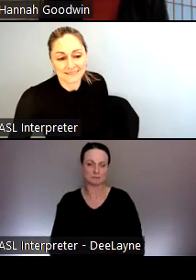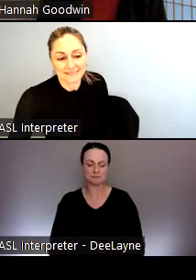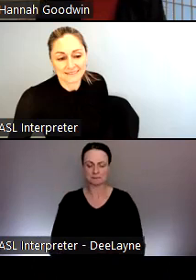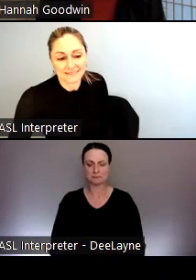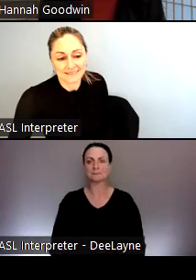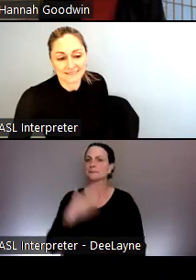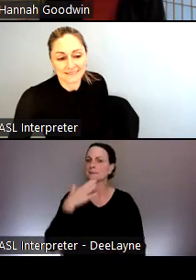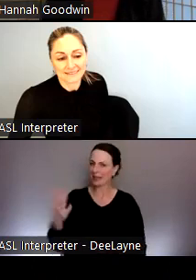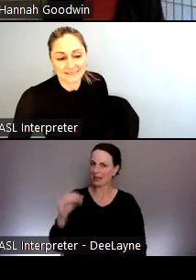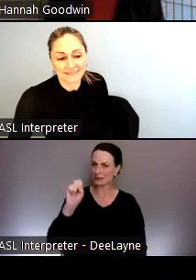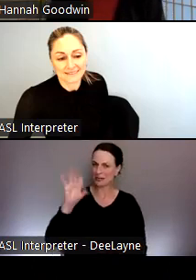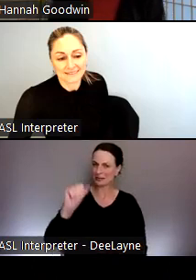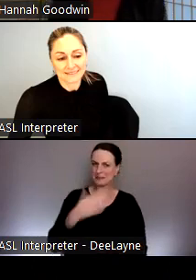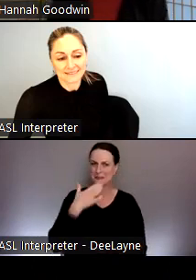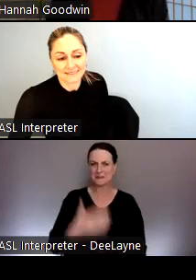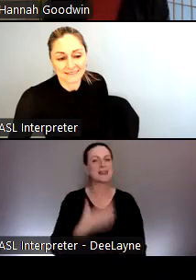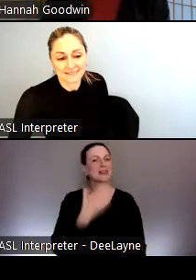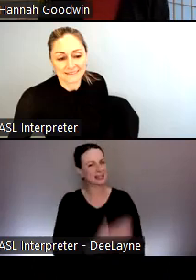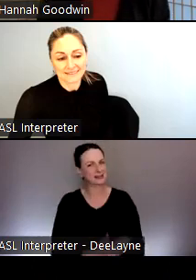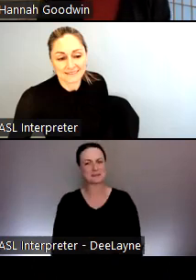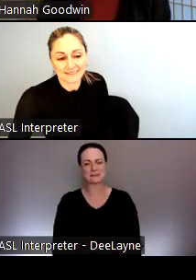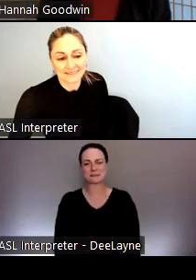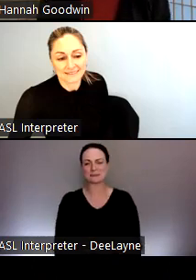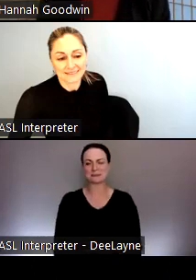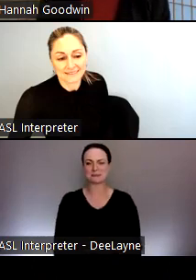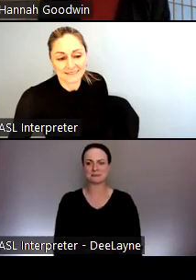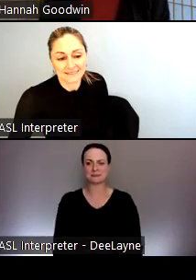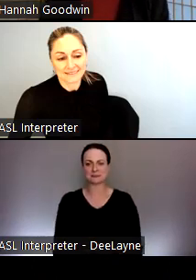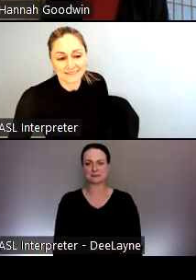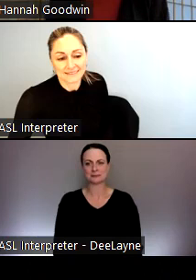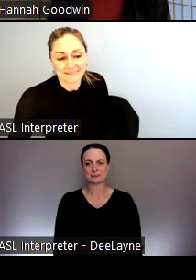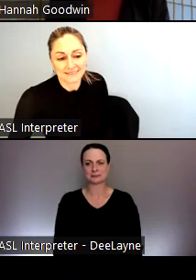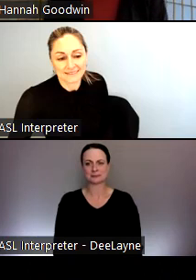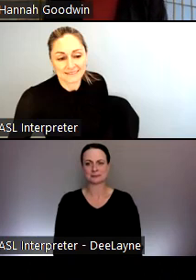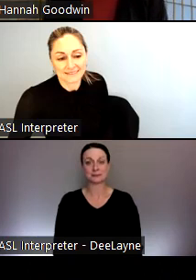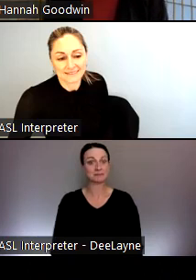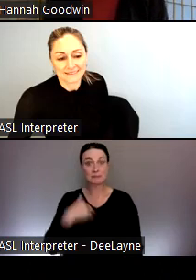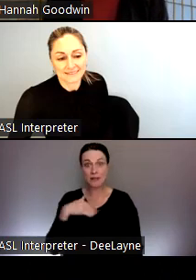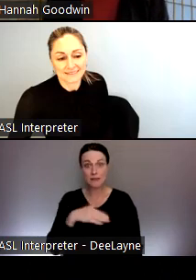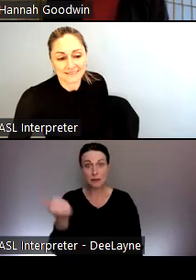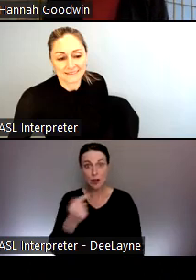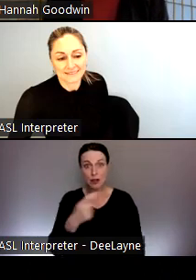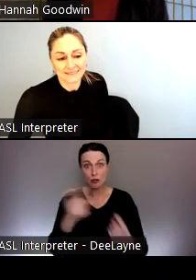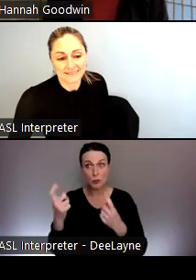Thank you, Jessica. [Jessica] Thanks, Hannah. Is there another question, Sarah?